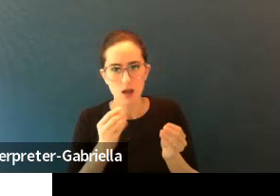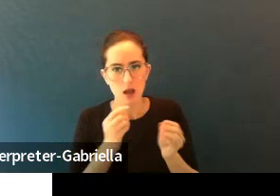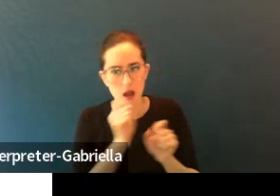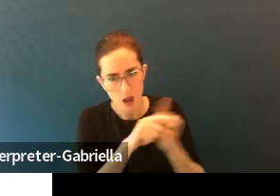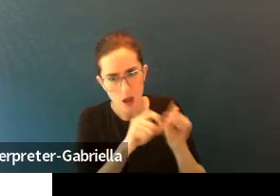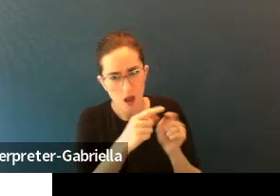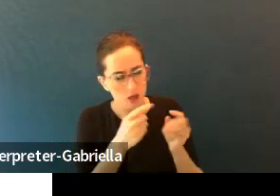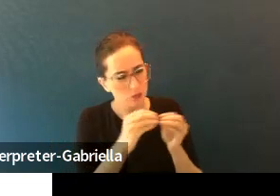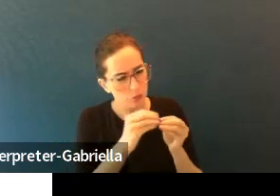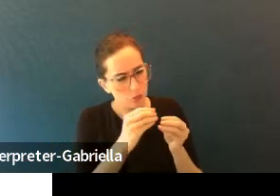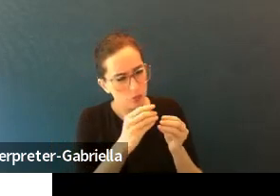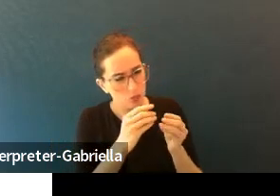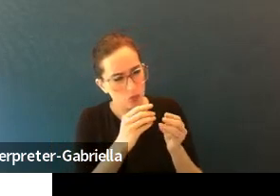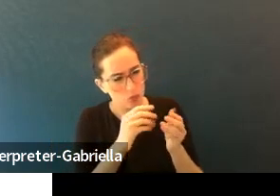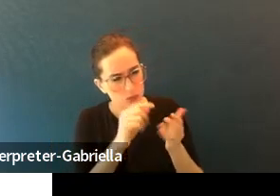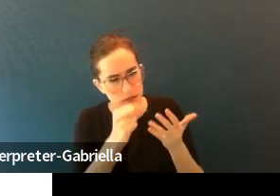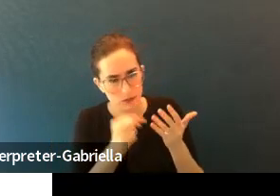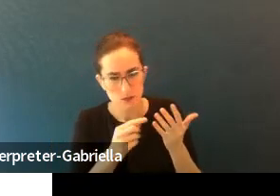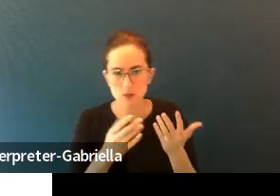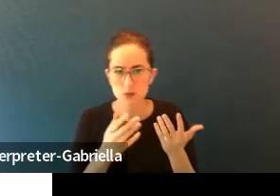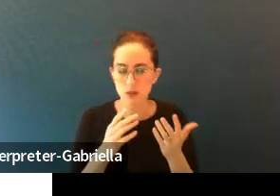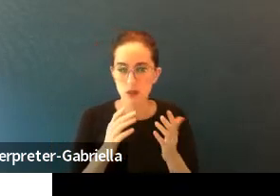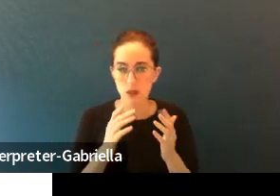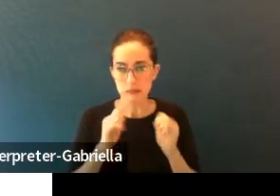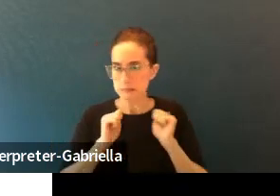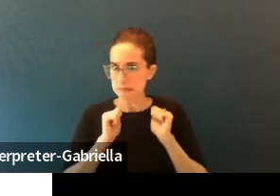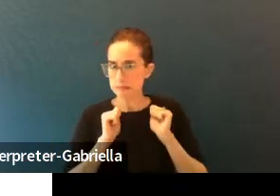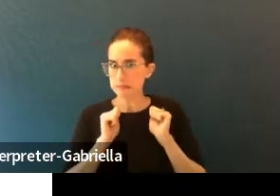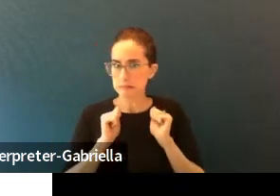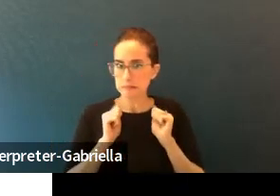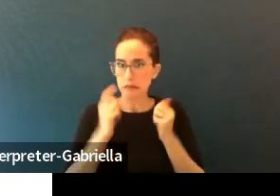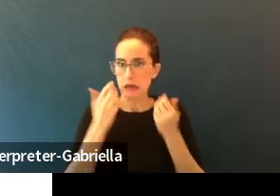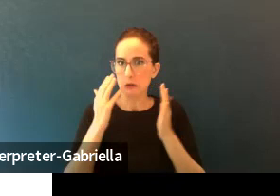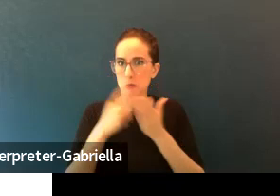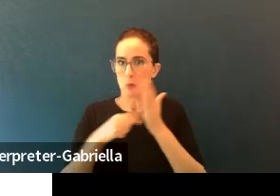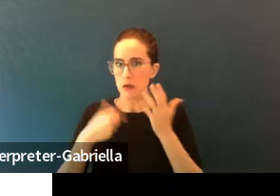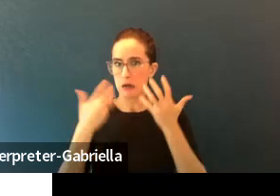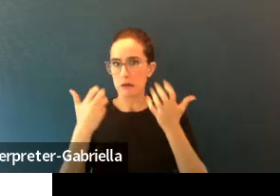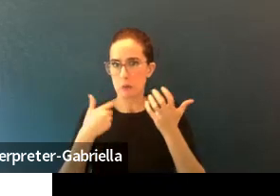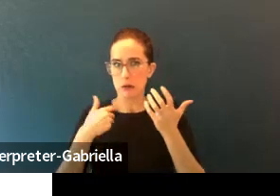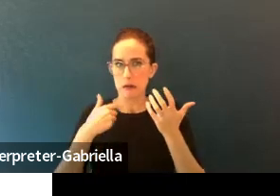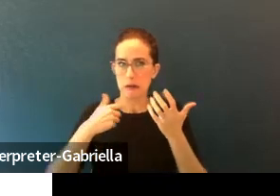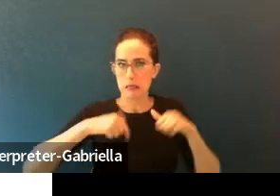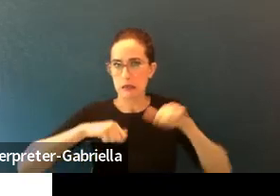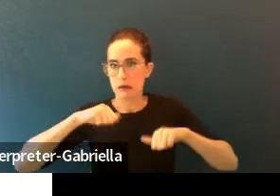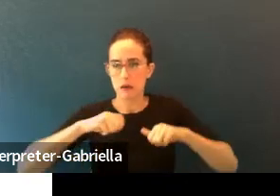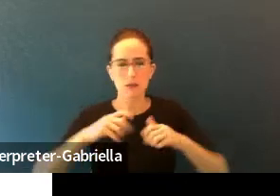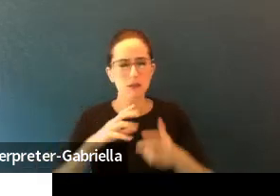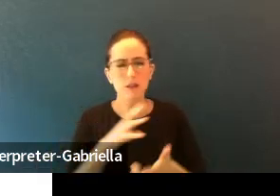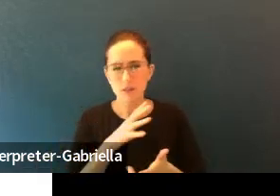So don't let that be a deterrent. If you don't have a very, you know, a super clear idea, that's something that we're able to help you with